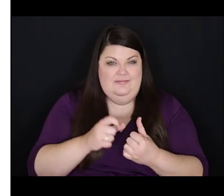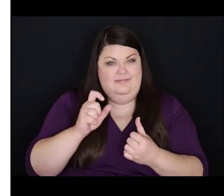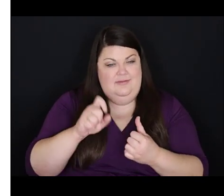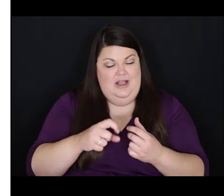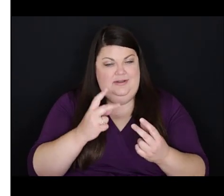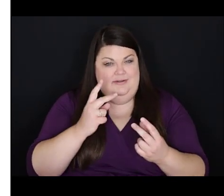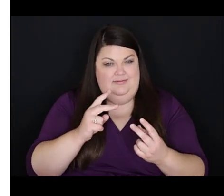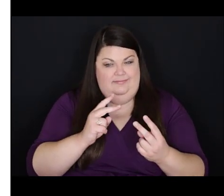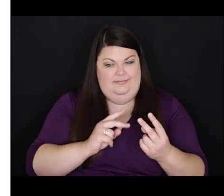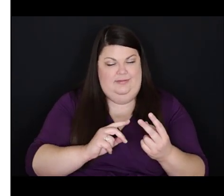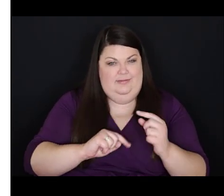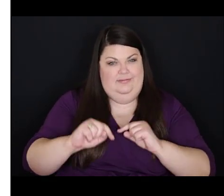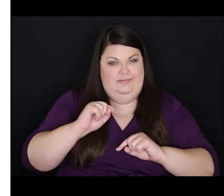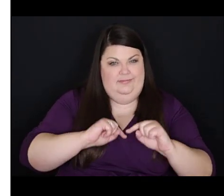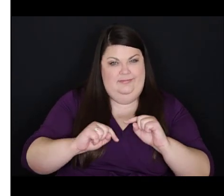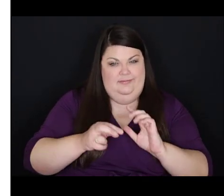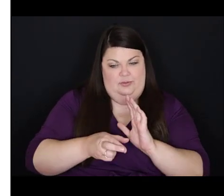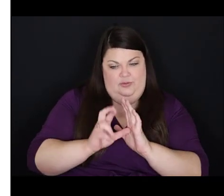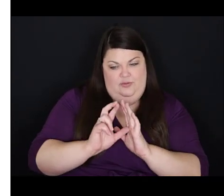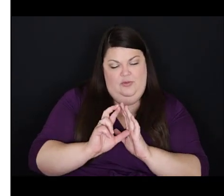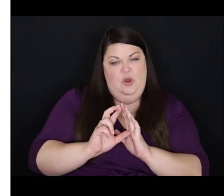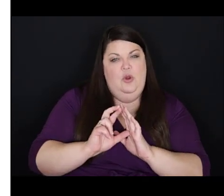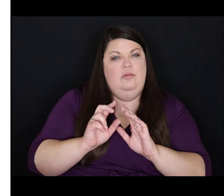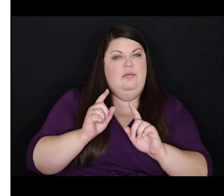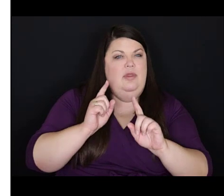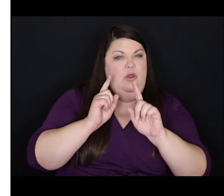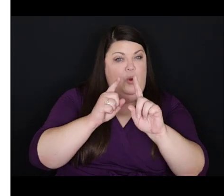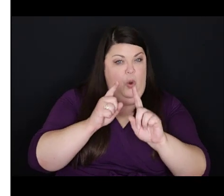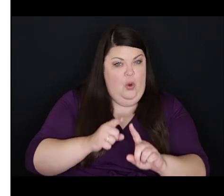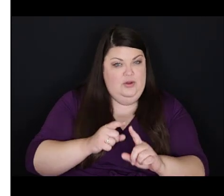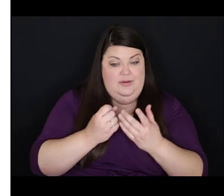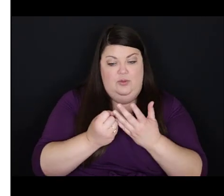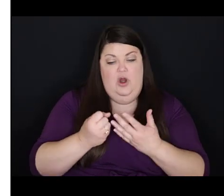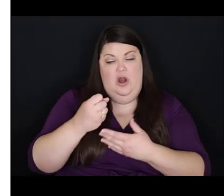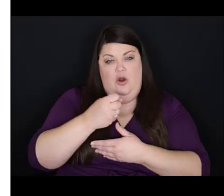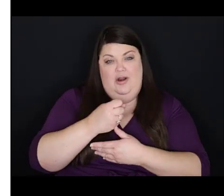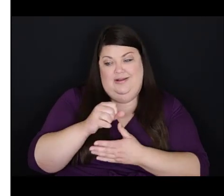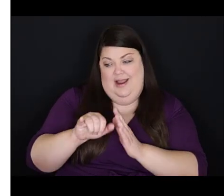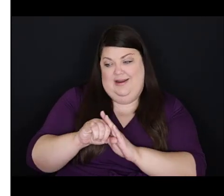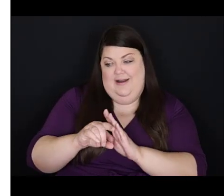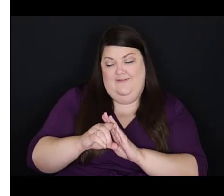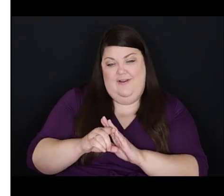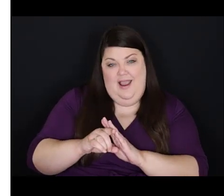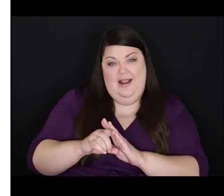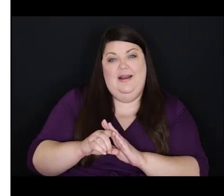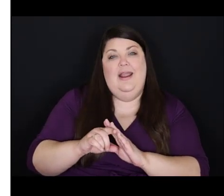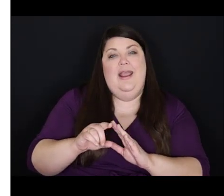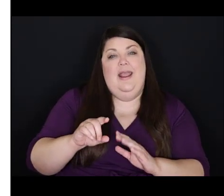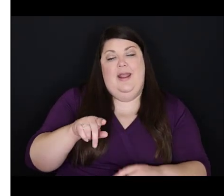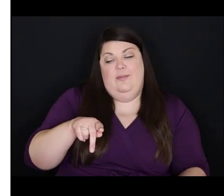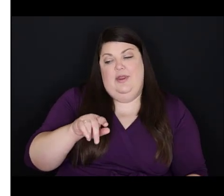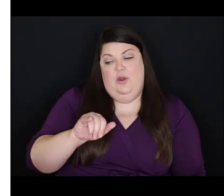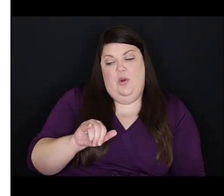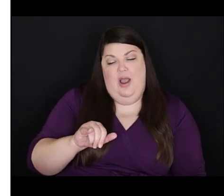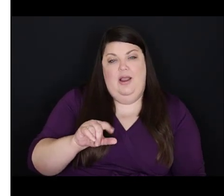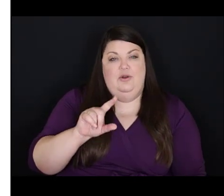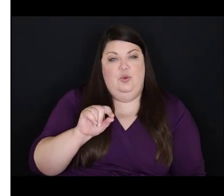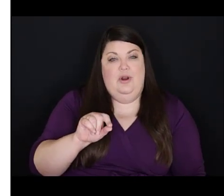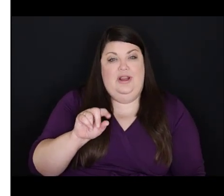back at the goals and priorities identified in the PY 2022 State Plan, Descriptions